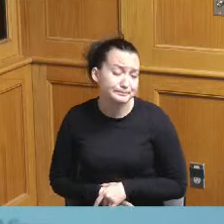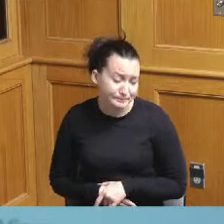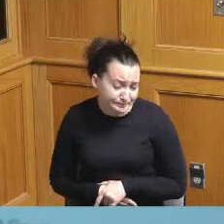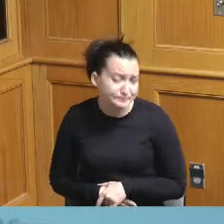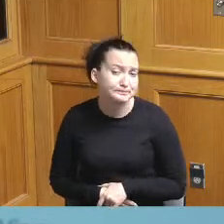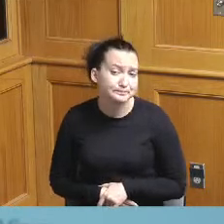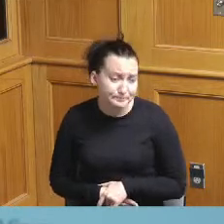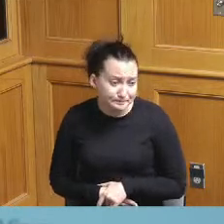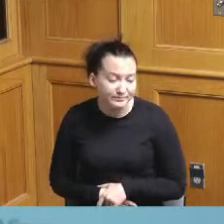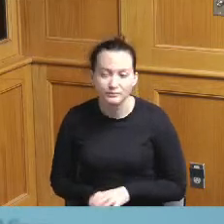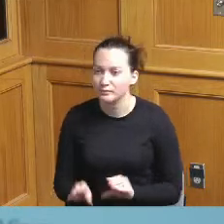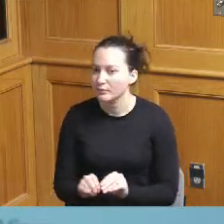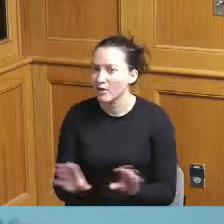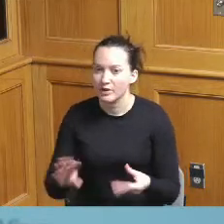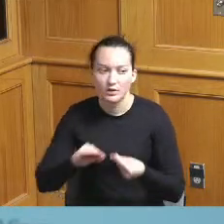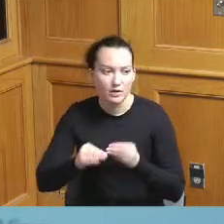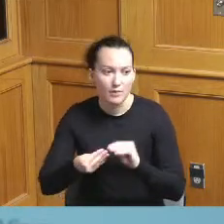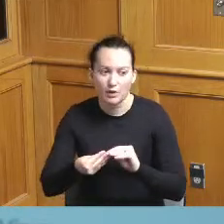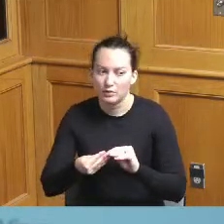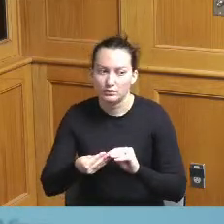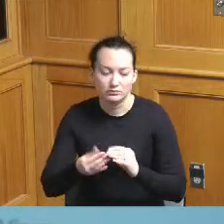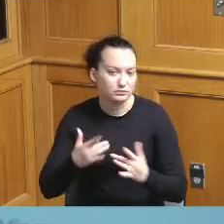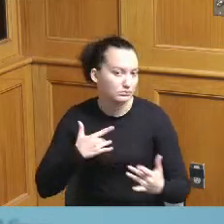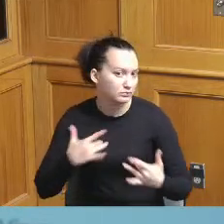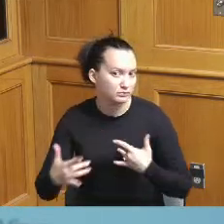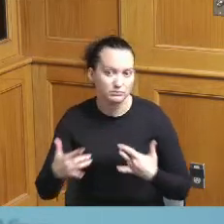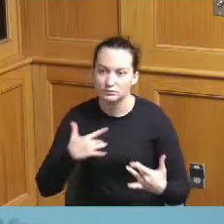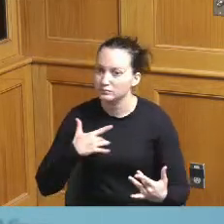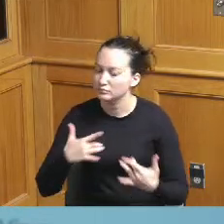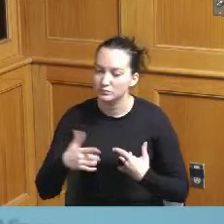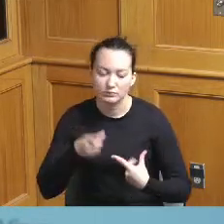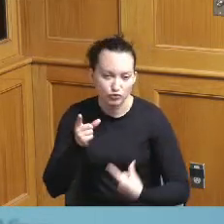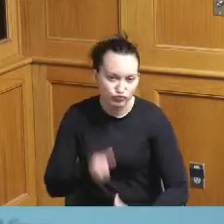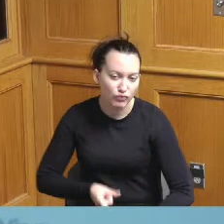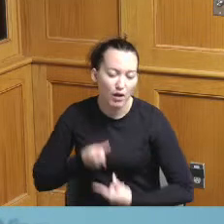obviously those numbers are very concerning for the court as we struggle with the backlog we